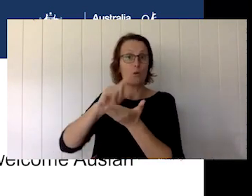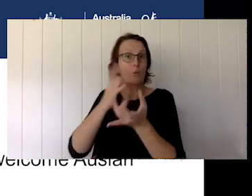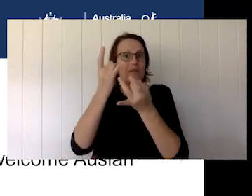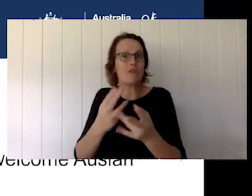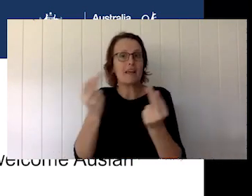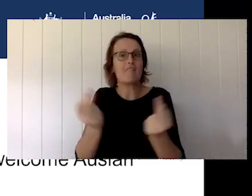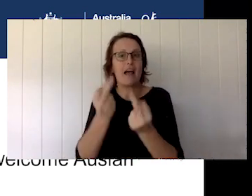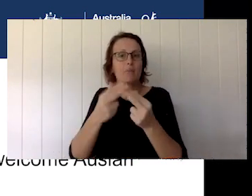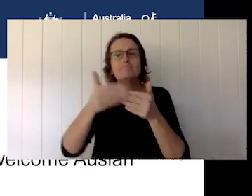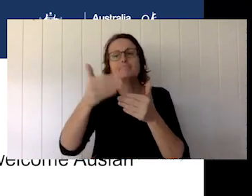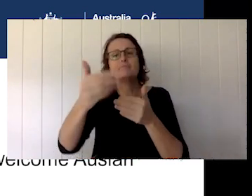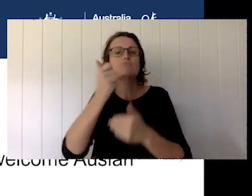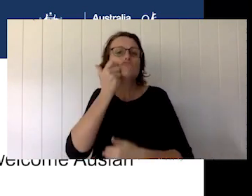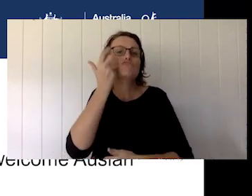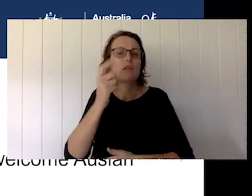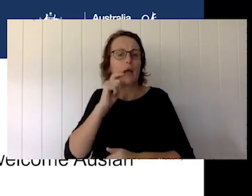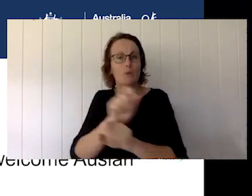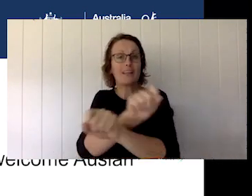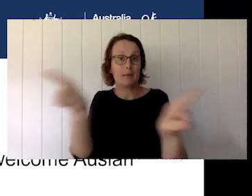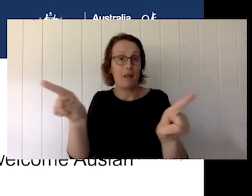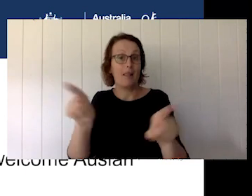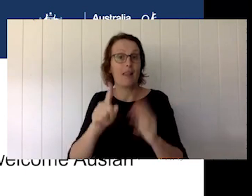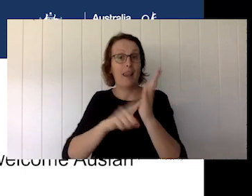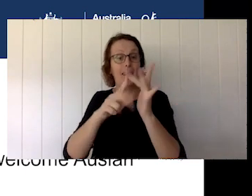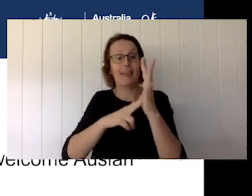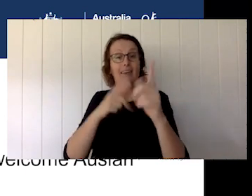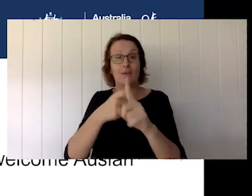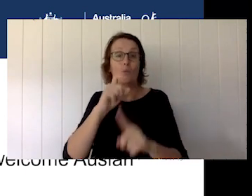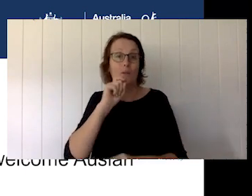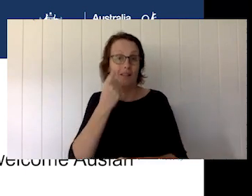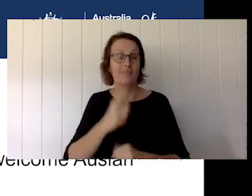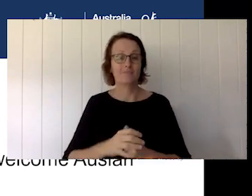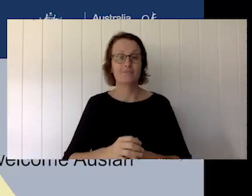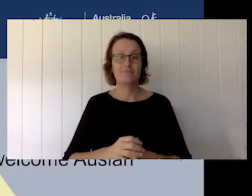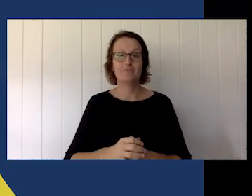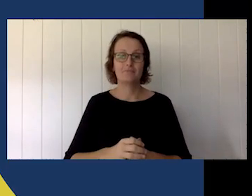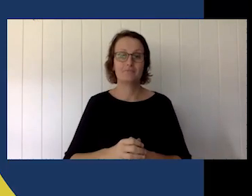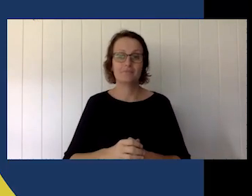separate email with the link to these. To stay up to date with the